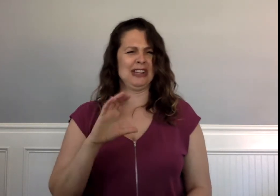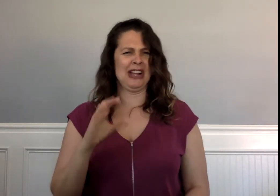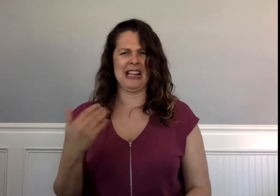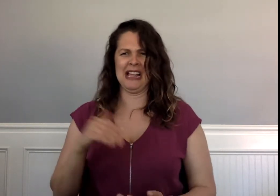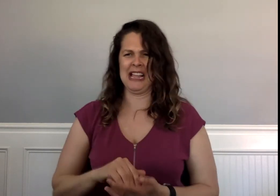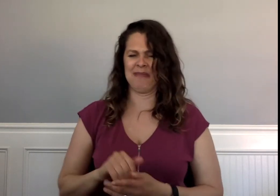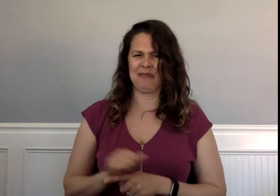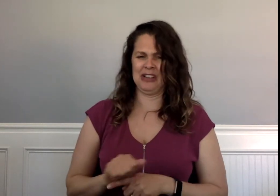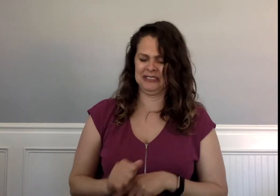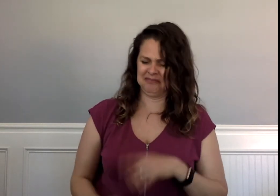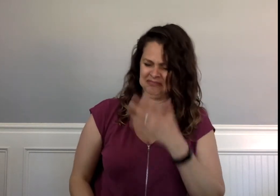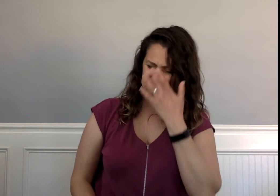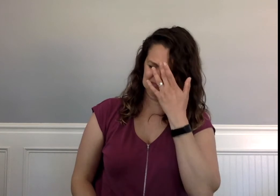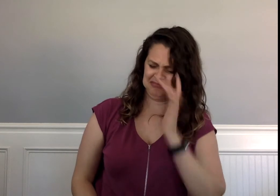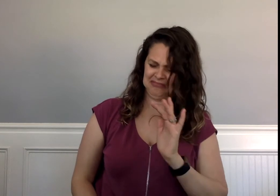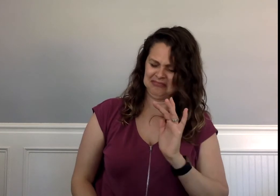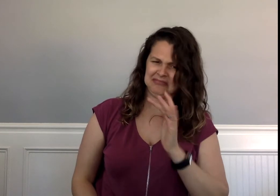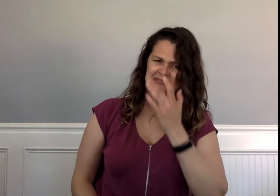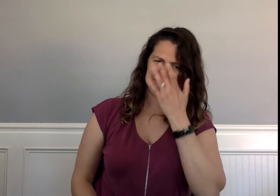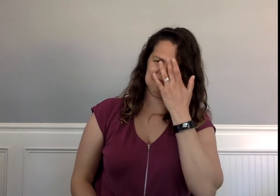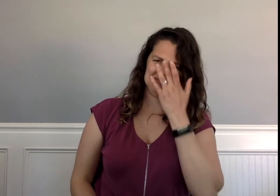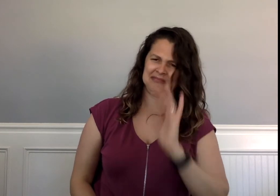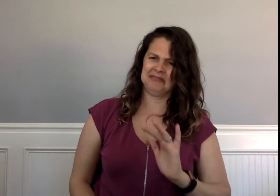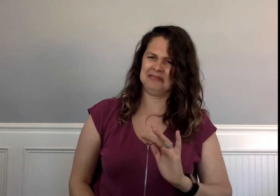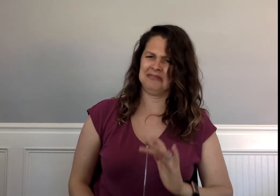Charlie repeated the sign with his left hand. “Genius.”